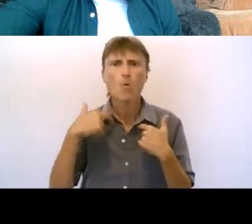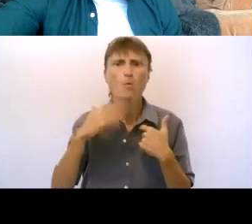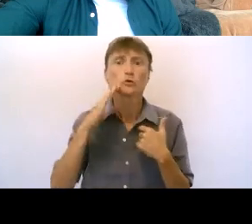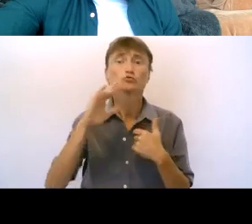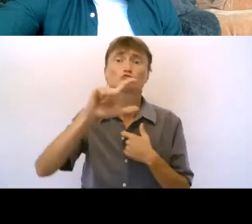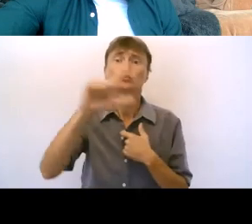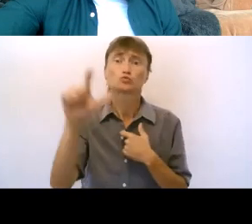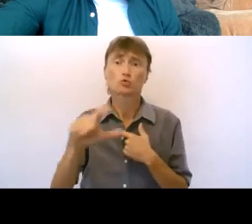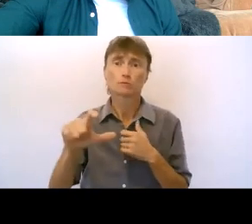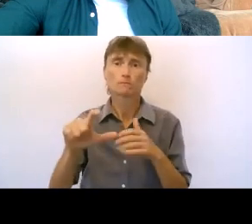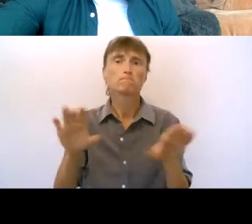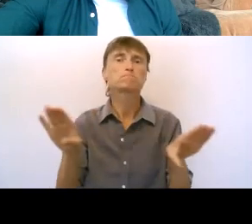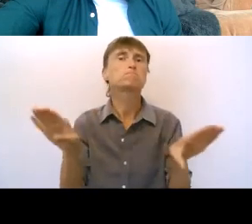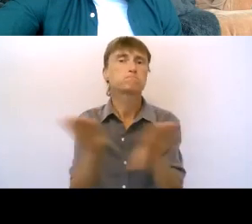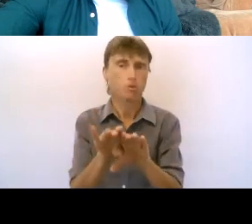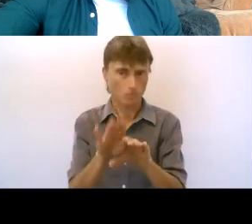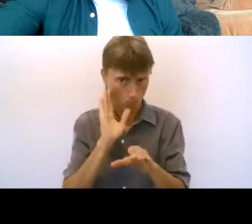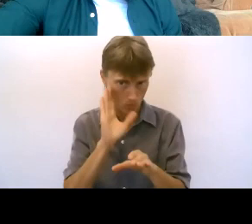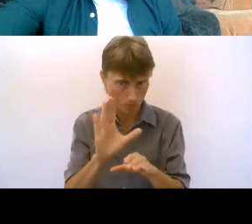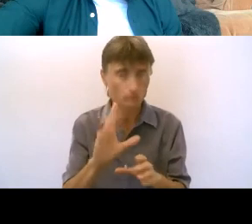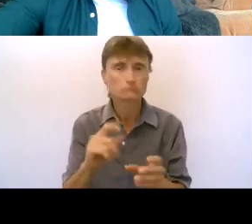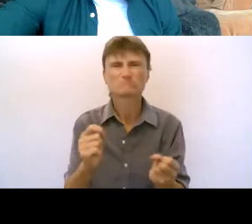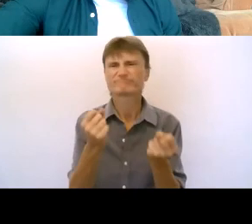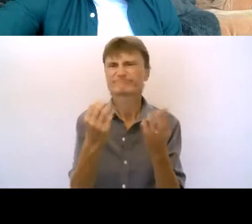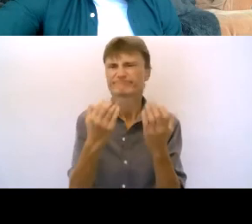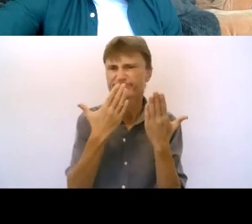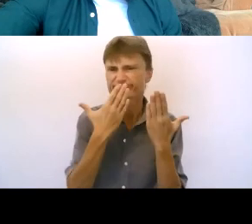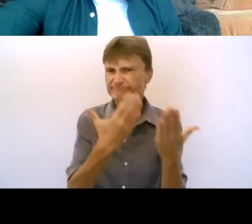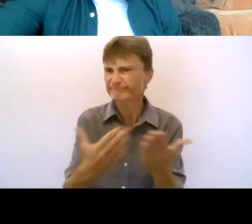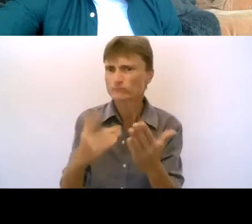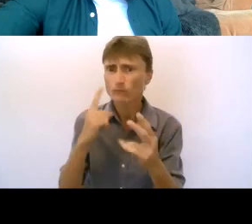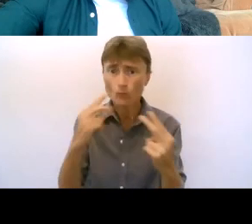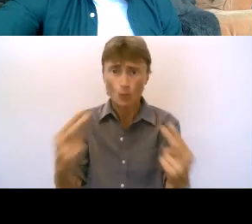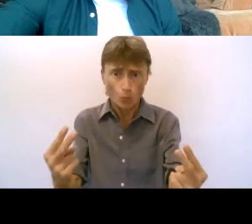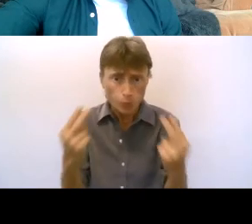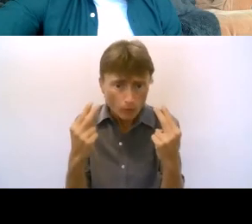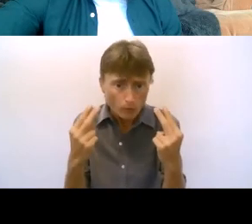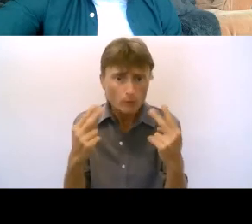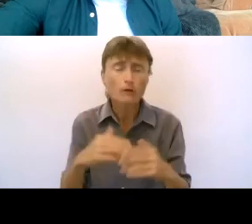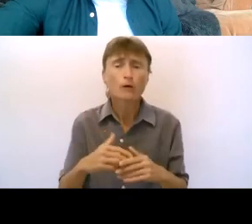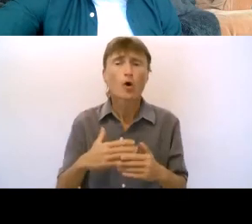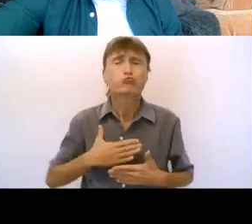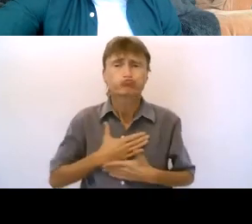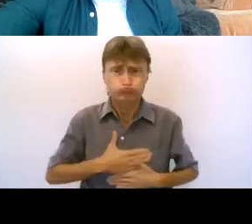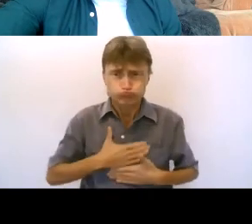my thanks to all of you. I really appreciate you being with us today and through any of